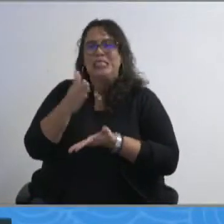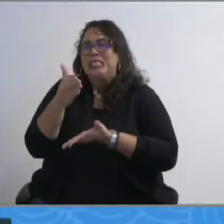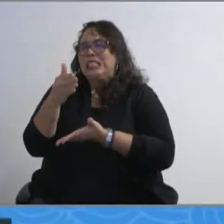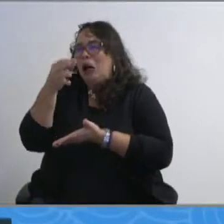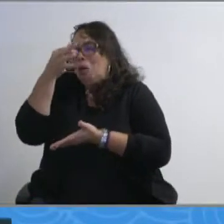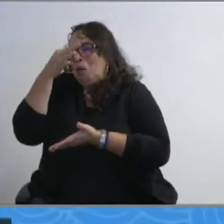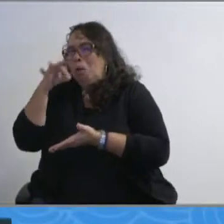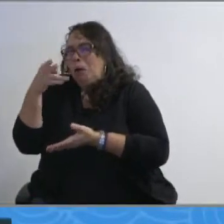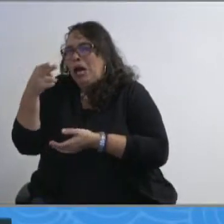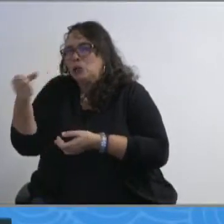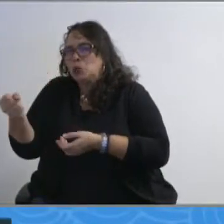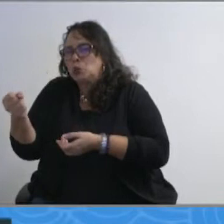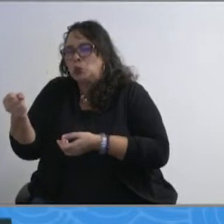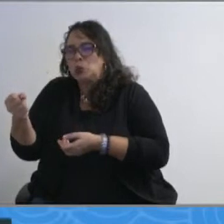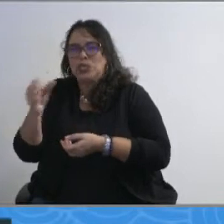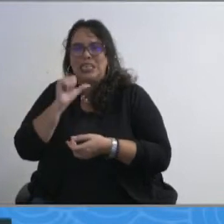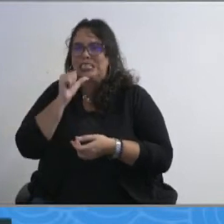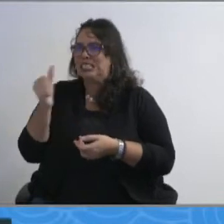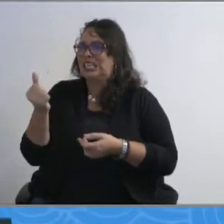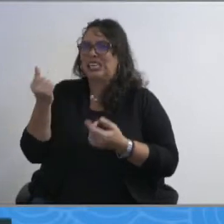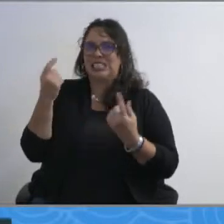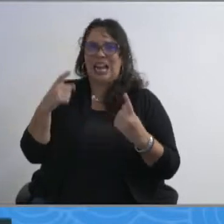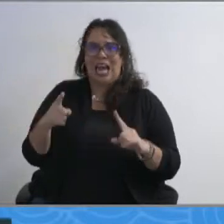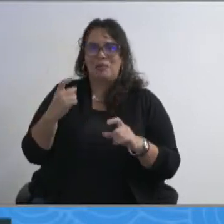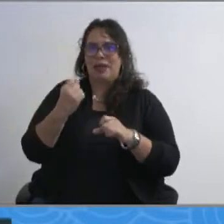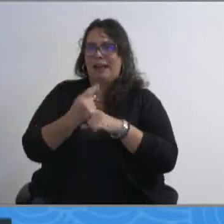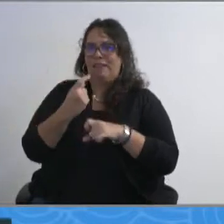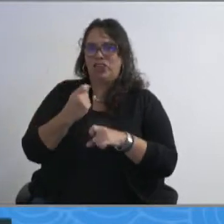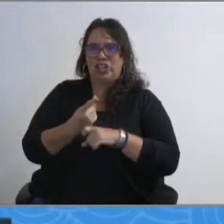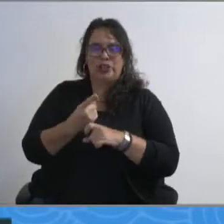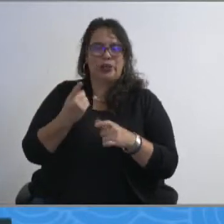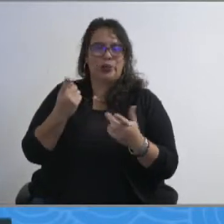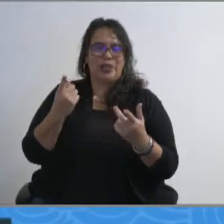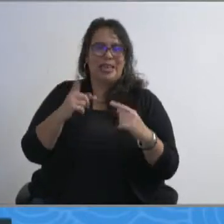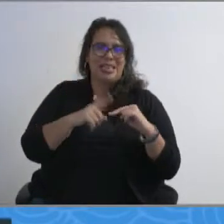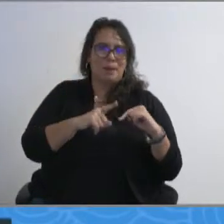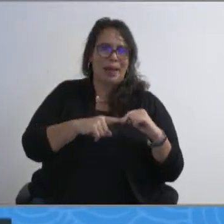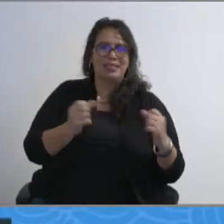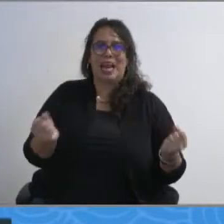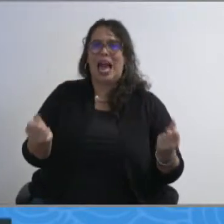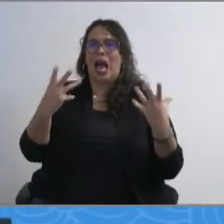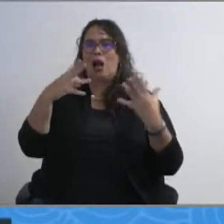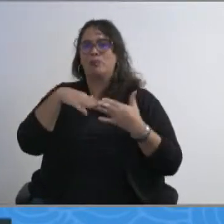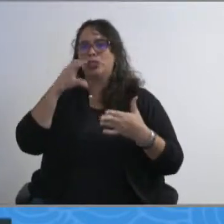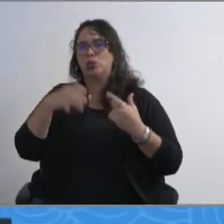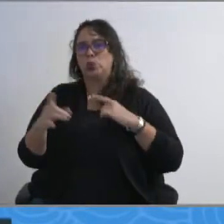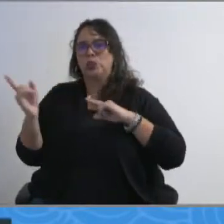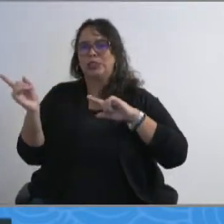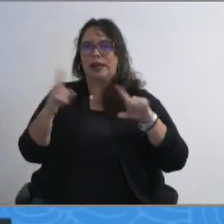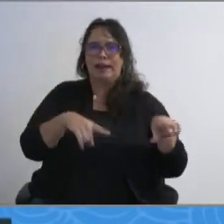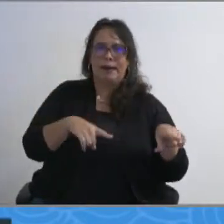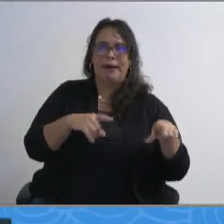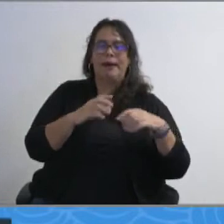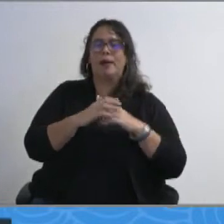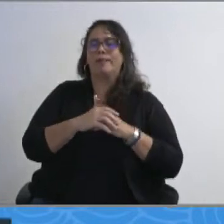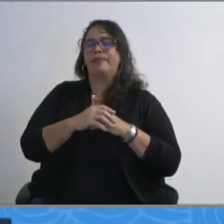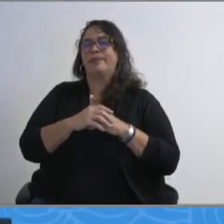And it doesn't necessarily happen every single year. It depends upon the amount of students that are coming to us. It could happen at an elective